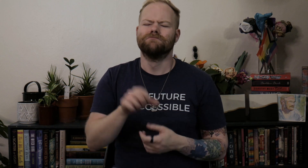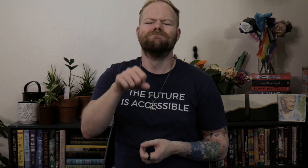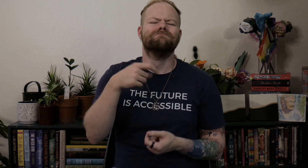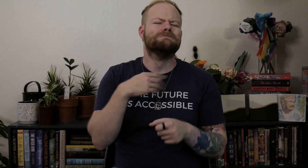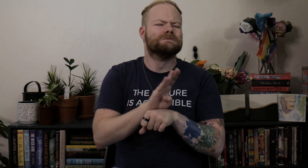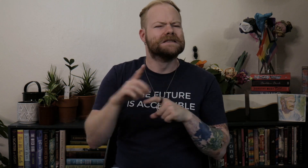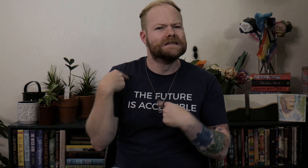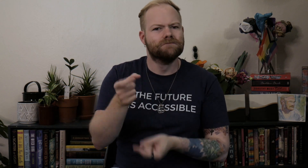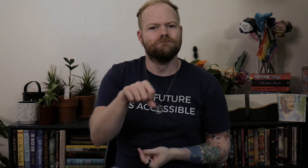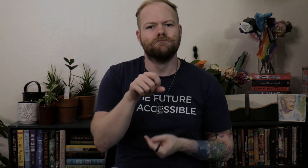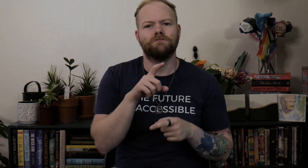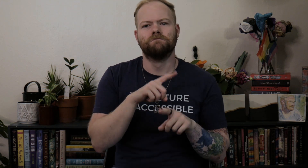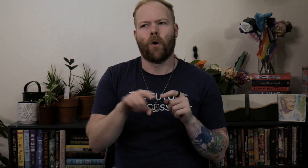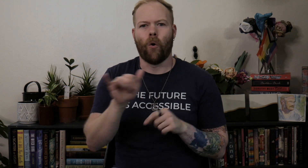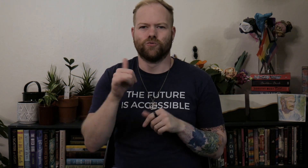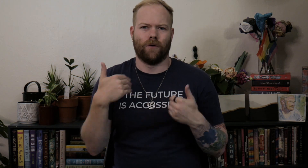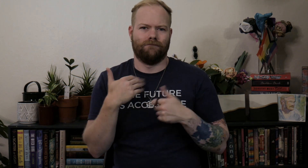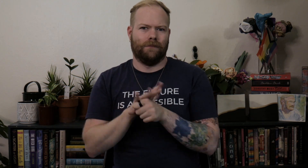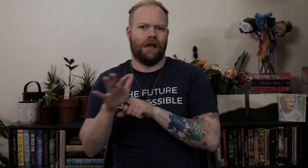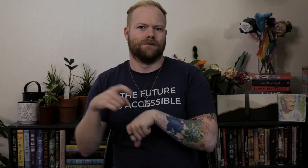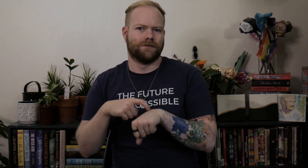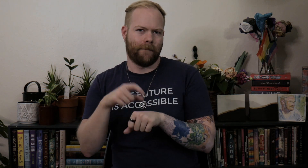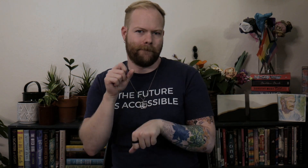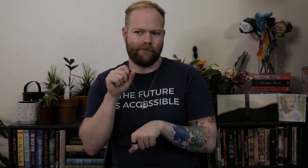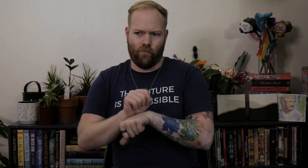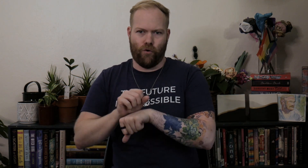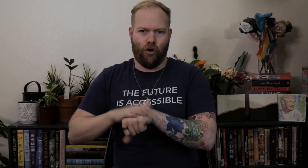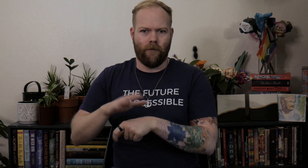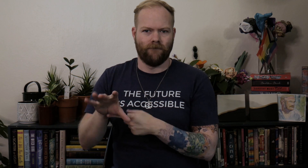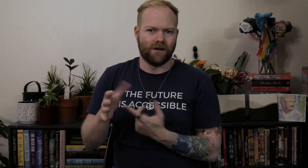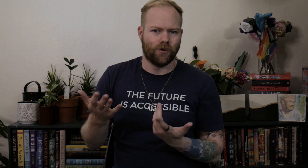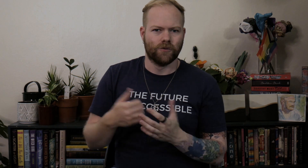Sure, I’ve been busy, but I’ve also had plenty of time to work on videos.